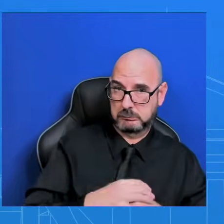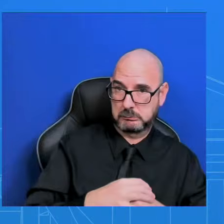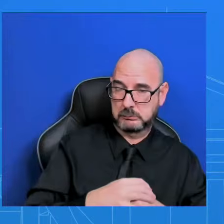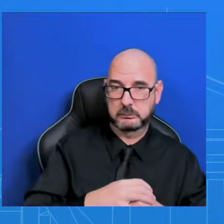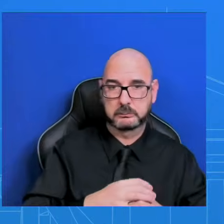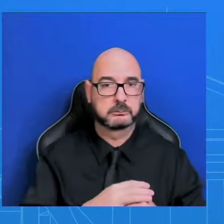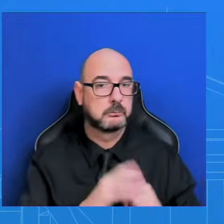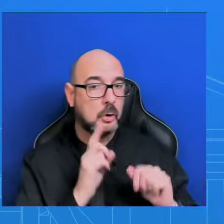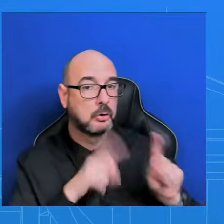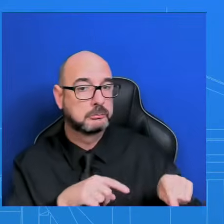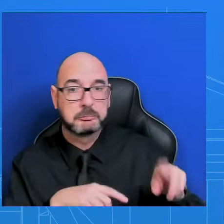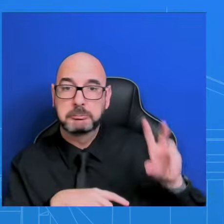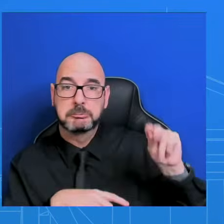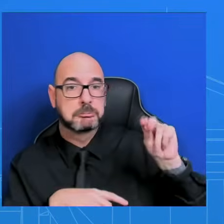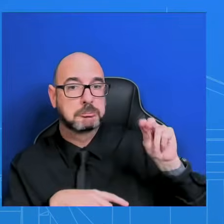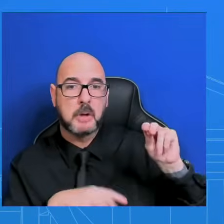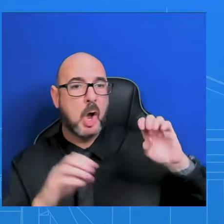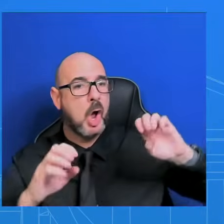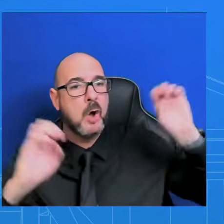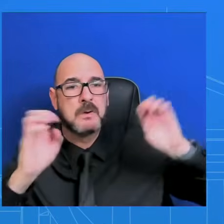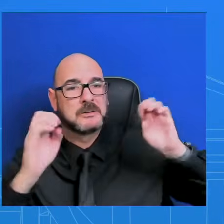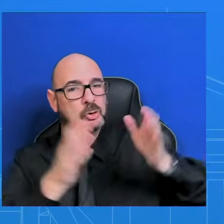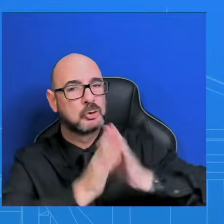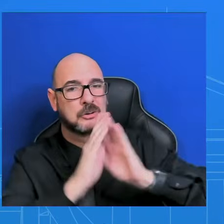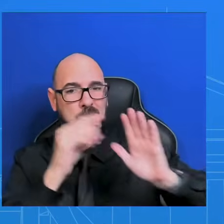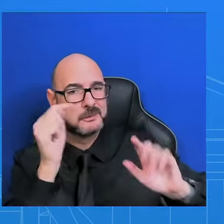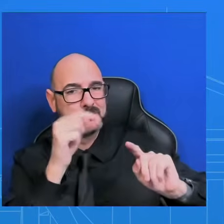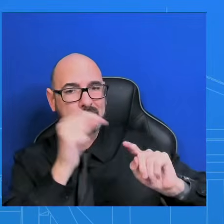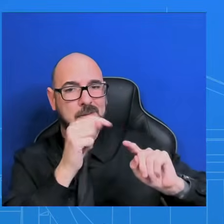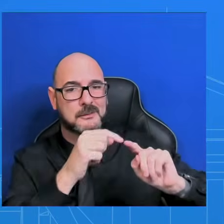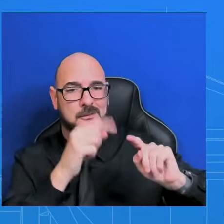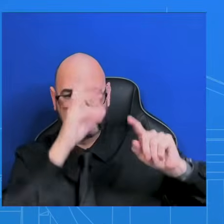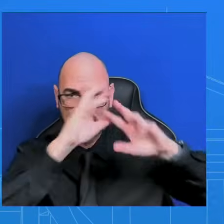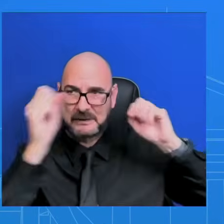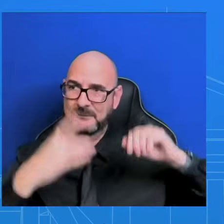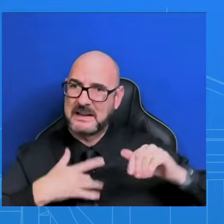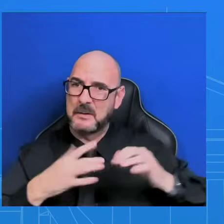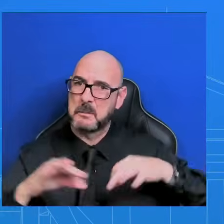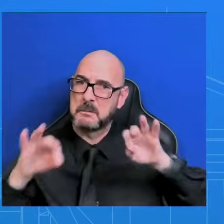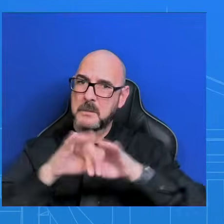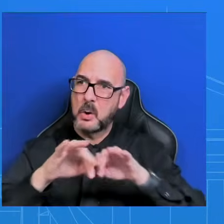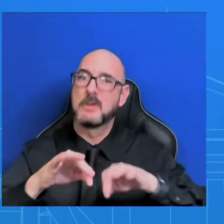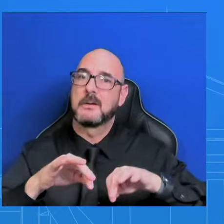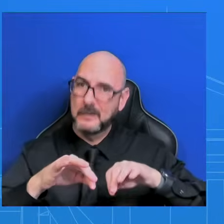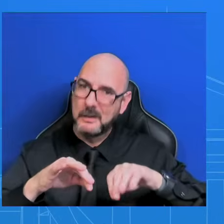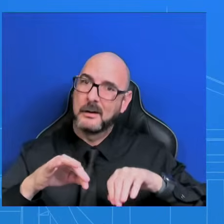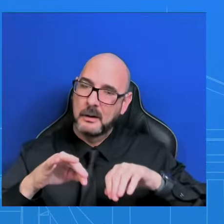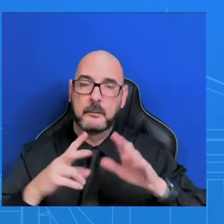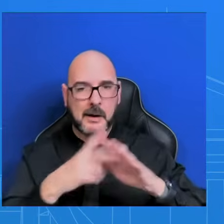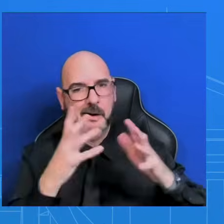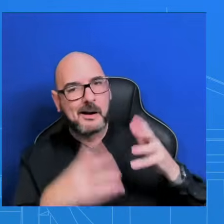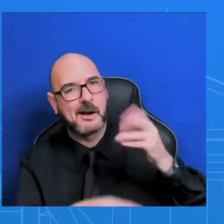That's why they -- he included it in the supplemental. And we believe all of it needs to move forward. The Press: And then, just very quickly, on student loans.